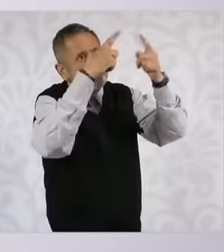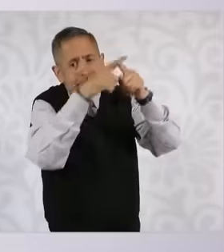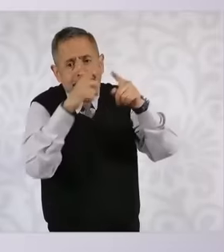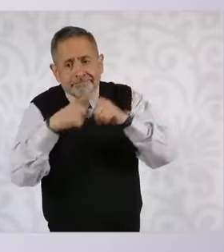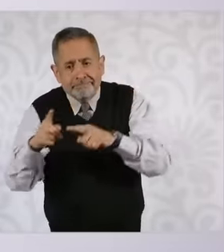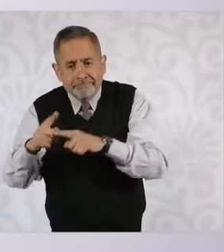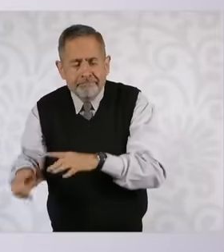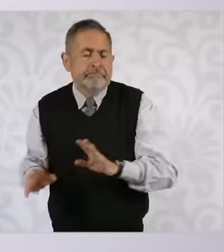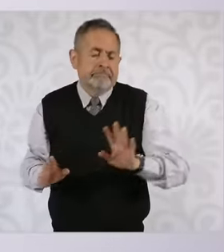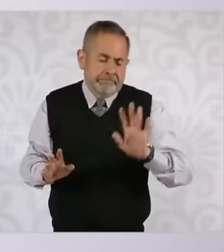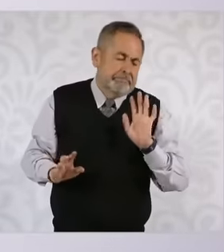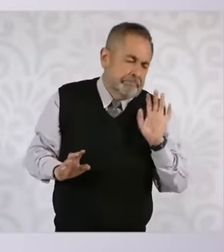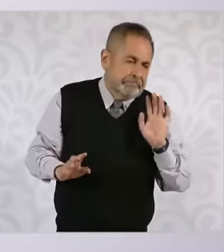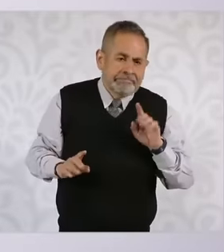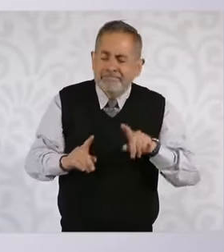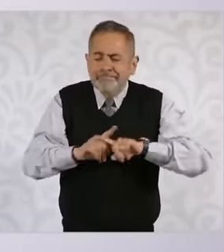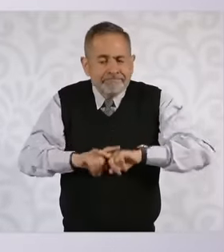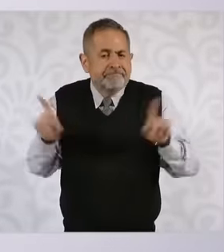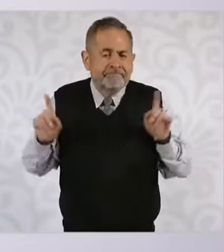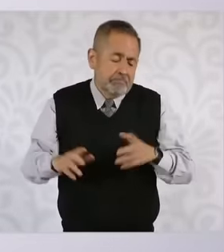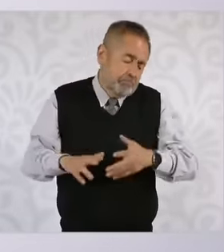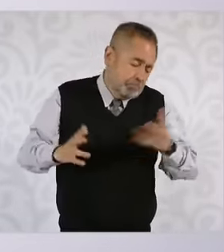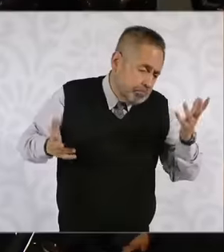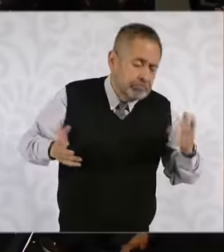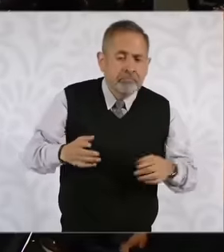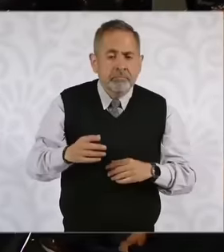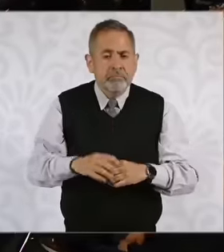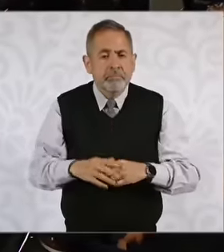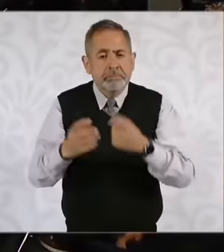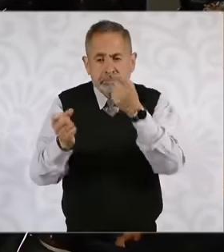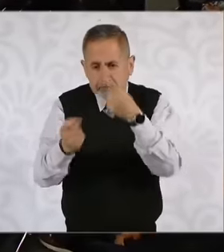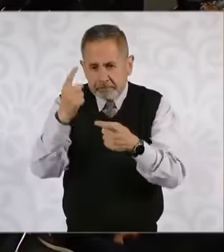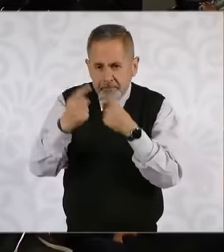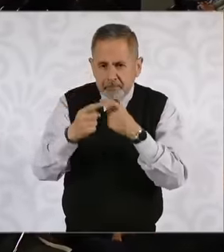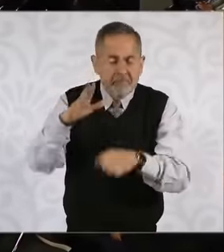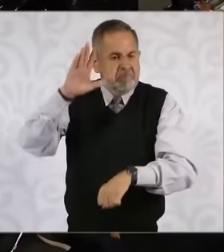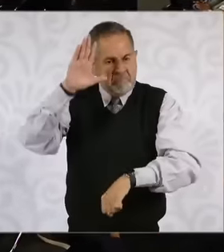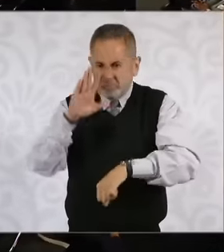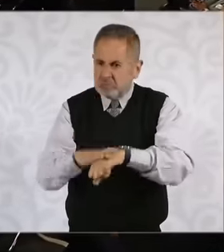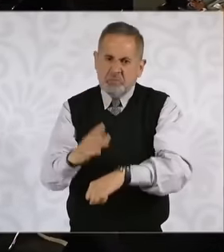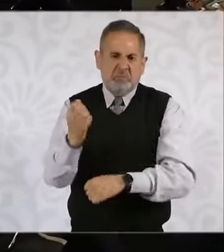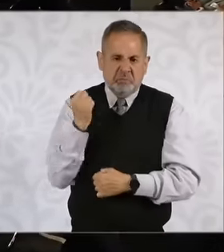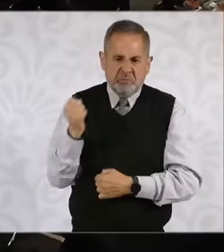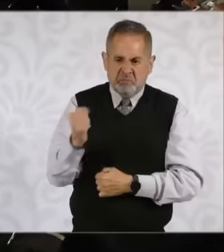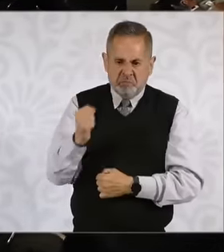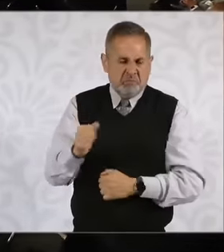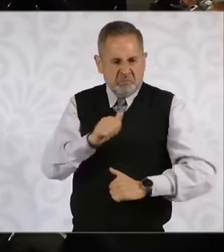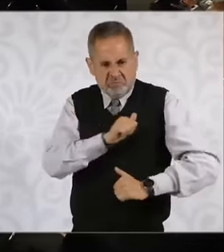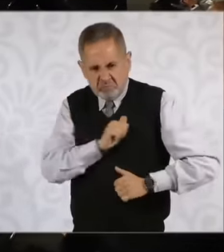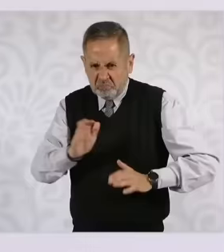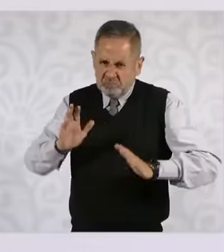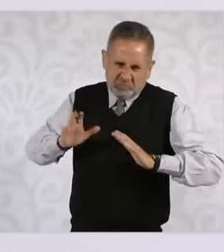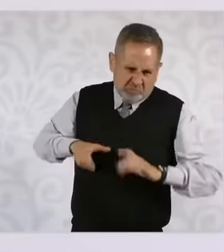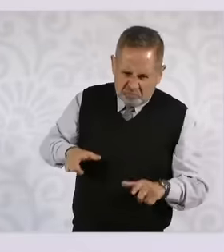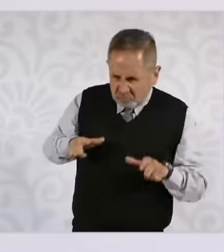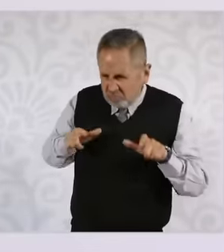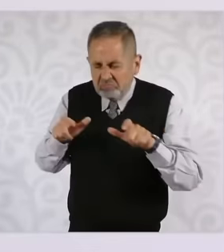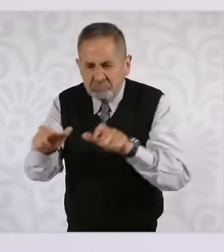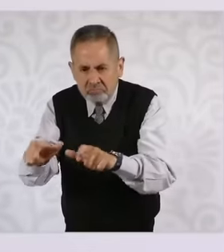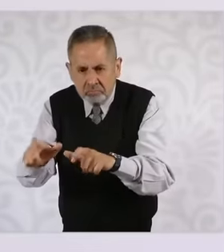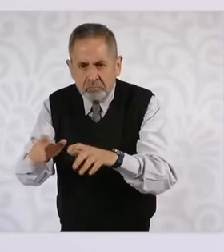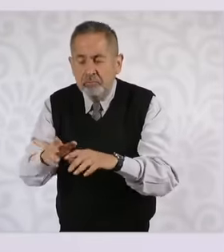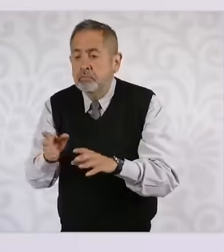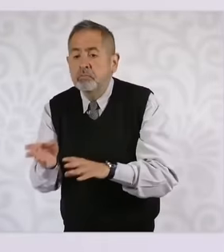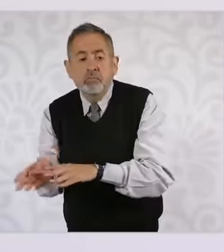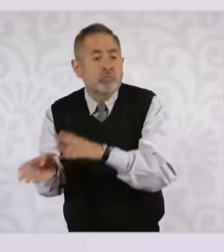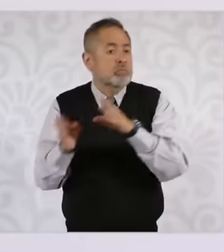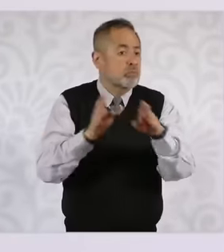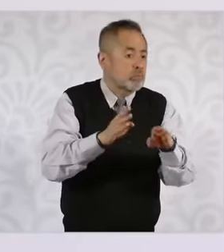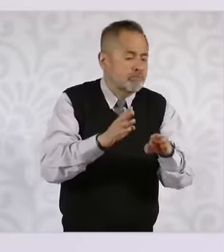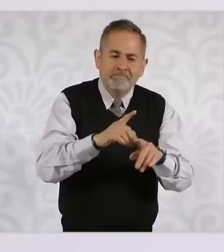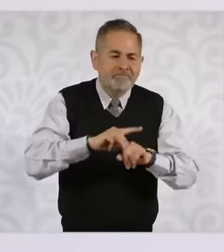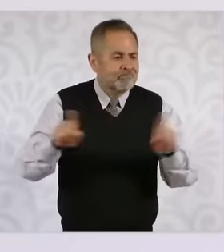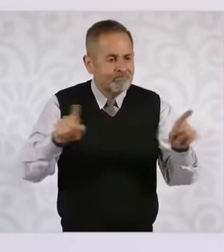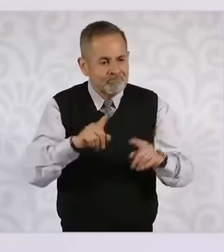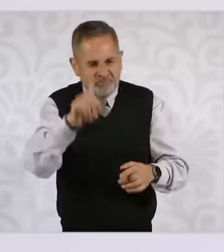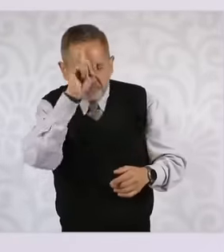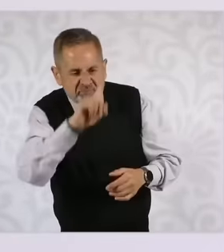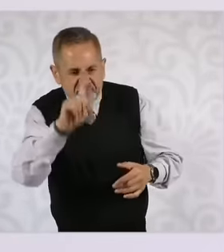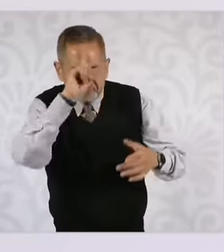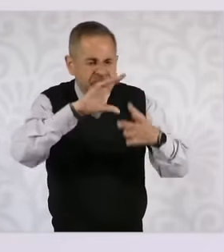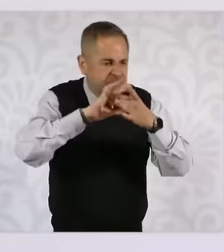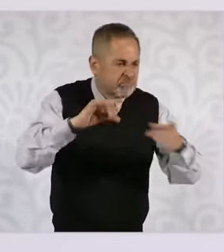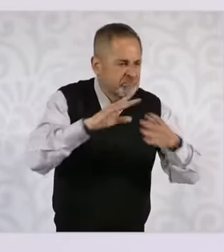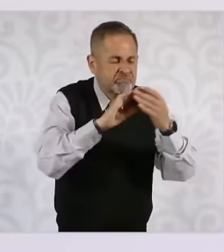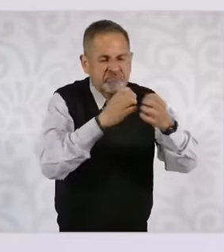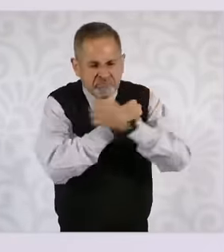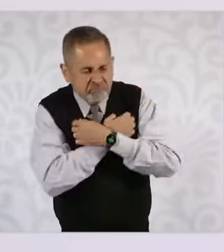cases, you have to enter with greater force into social tension for various reasons. In